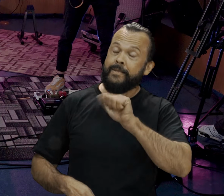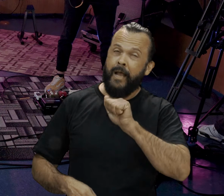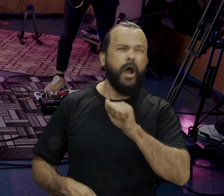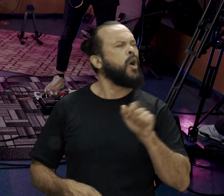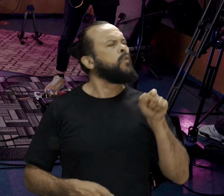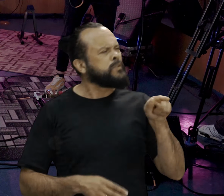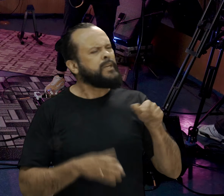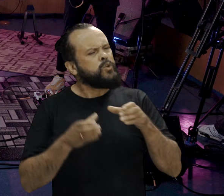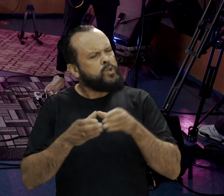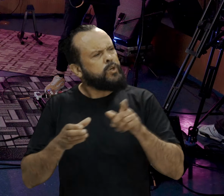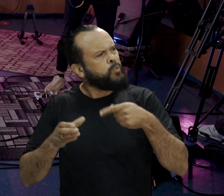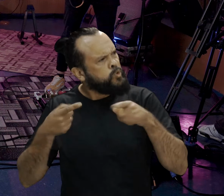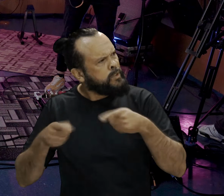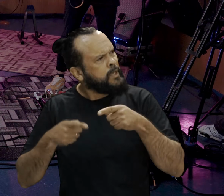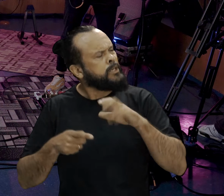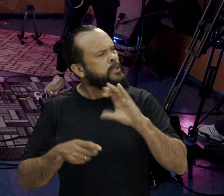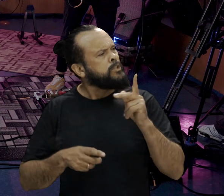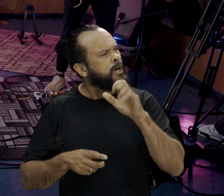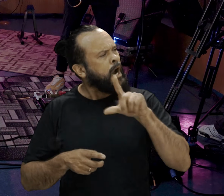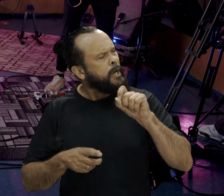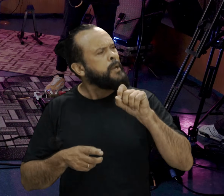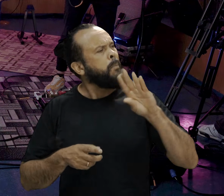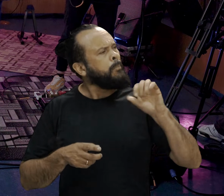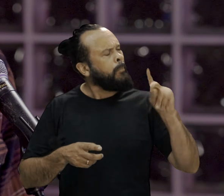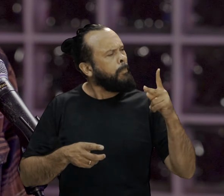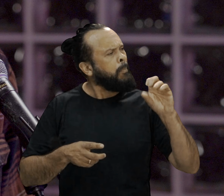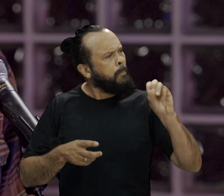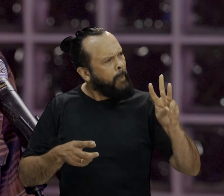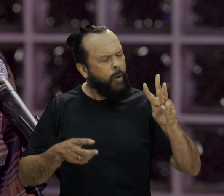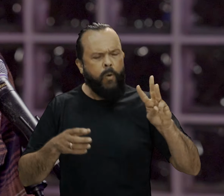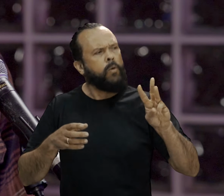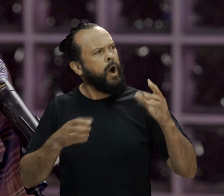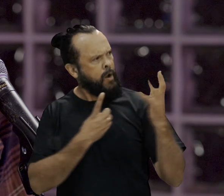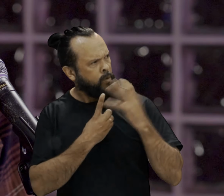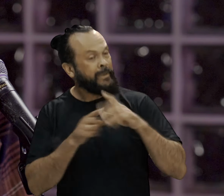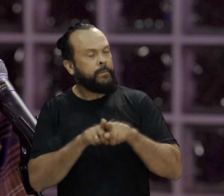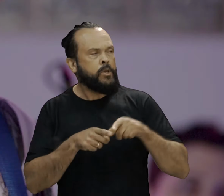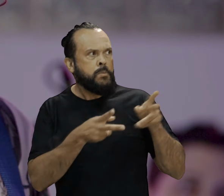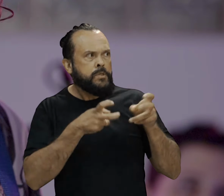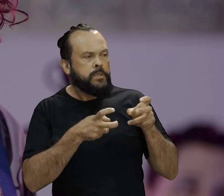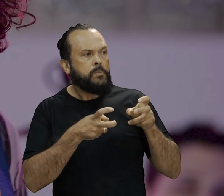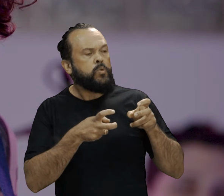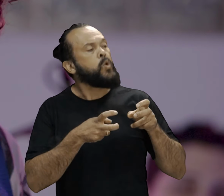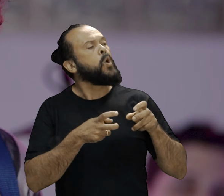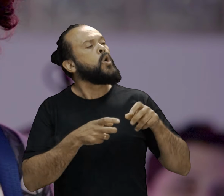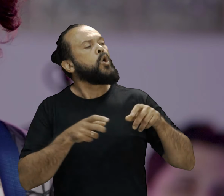But I also see a lot of Indie Rock on your music, right? Am I right or wrong? That's right for sure, Leo.